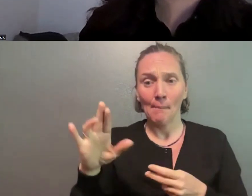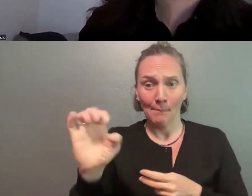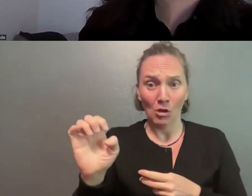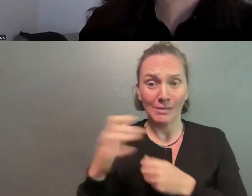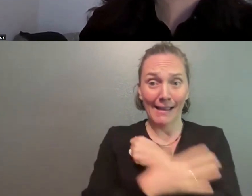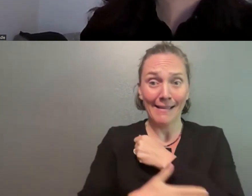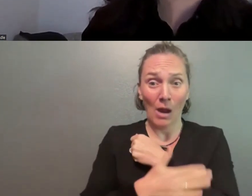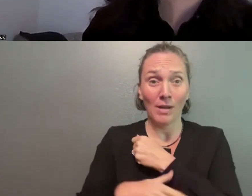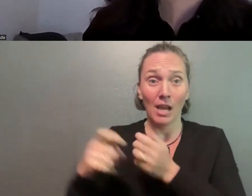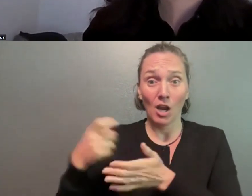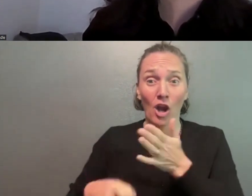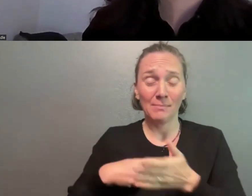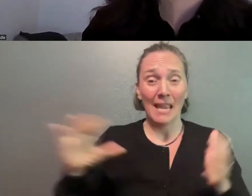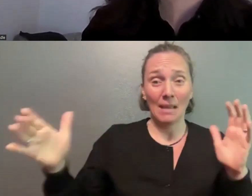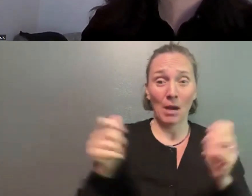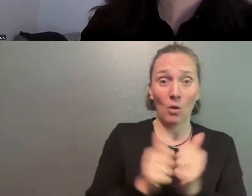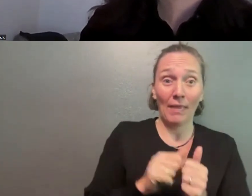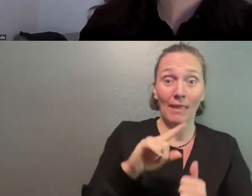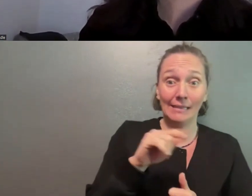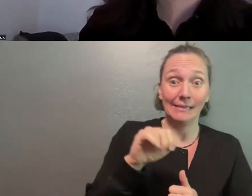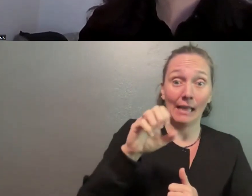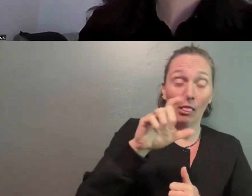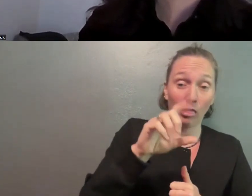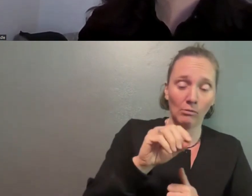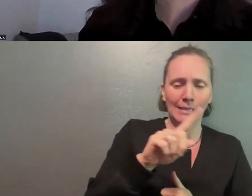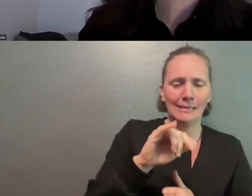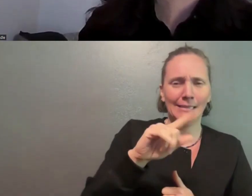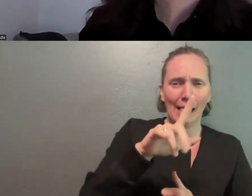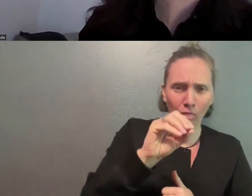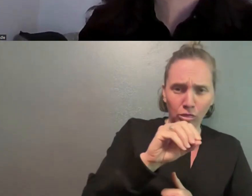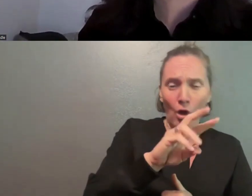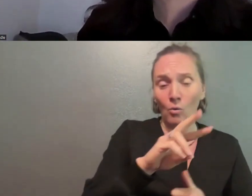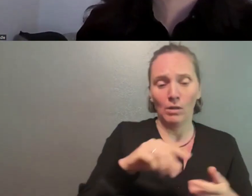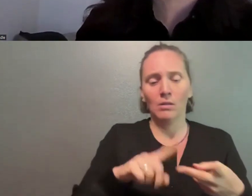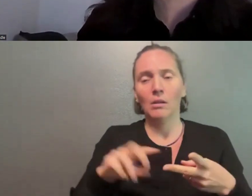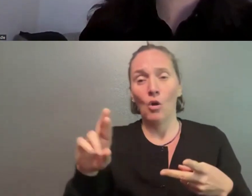and Redfin listings to determine whether those rates are actually sufficient.